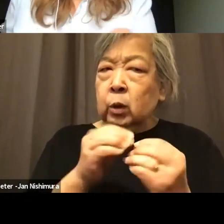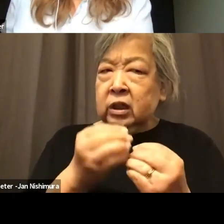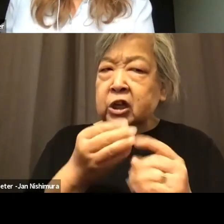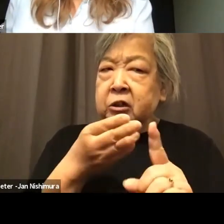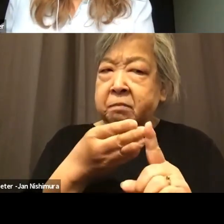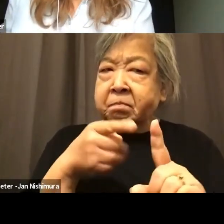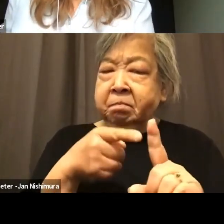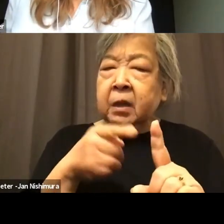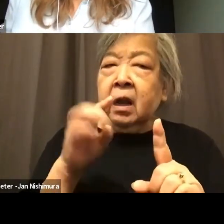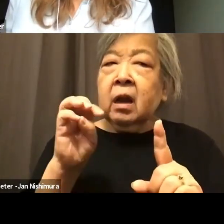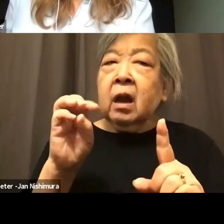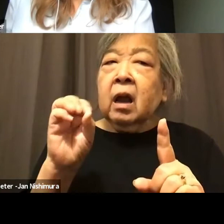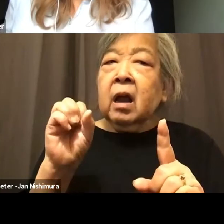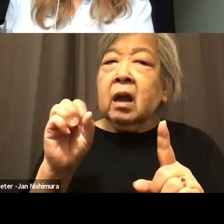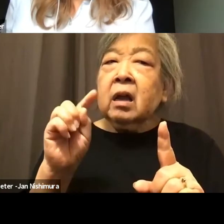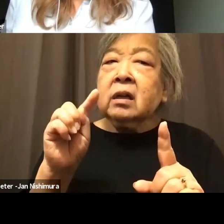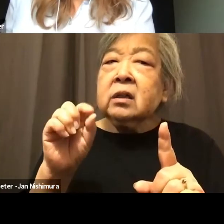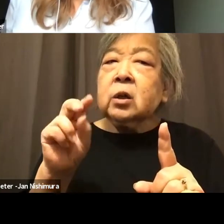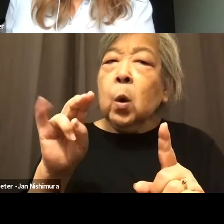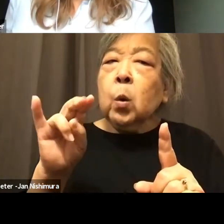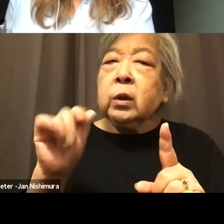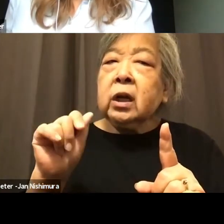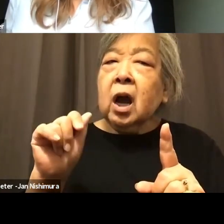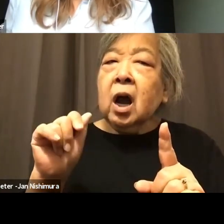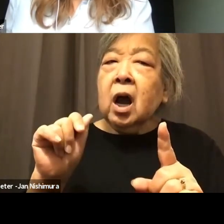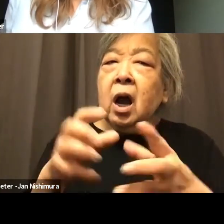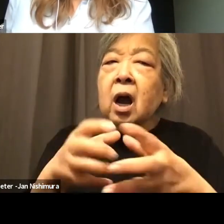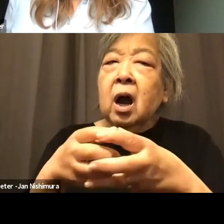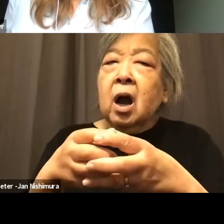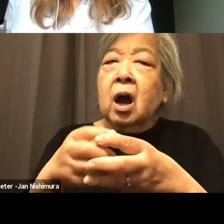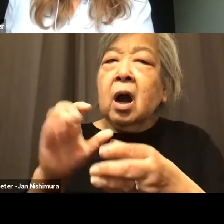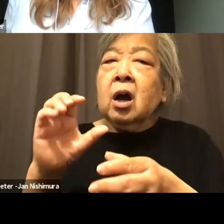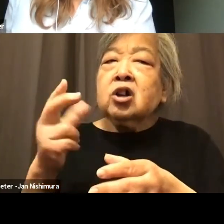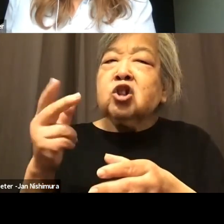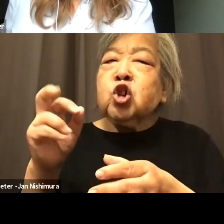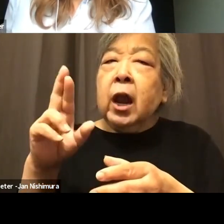Estonian Chamber of People of Disabilities.